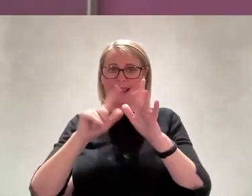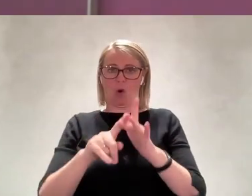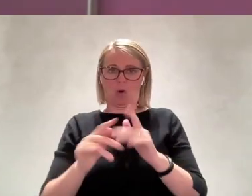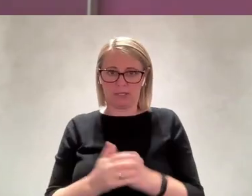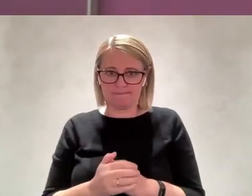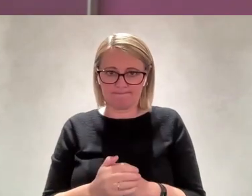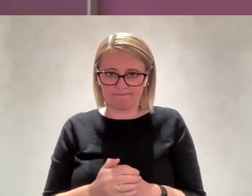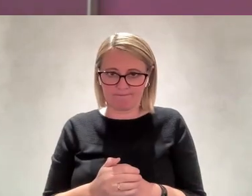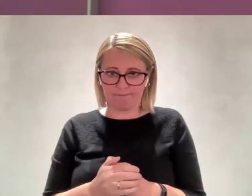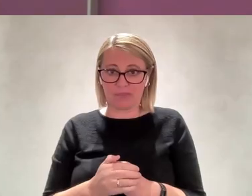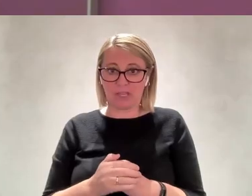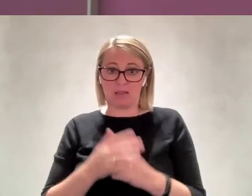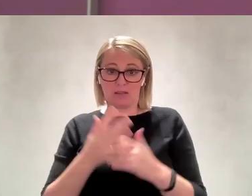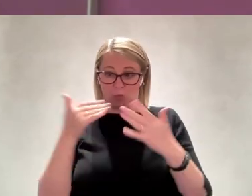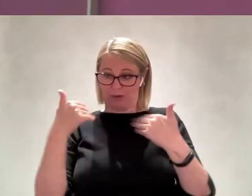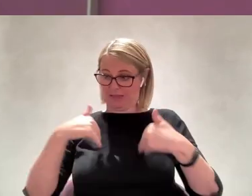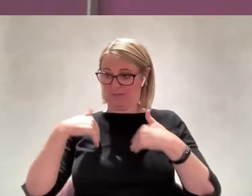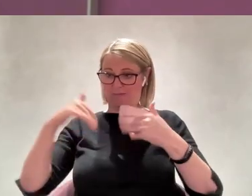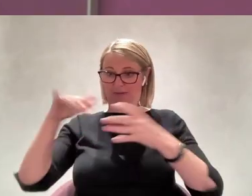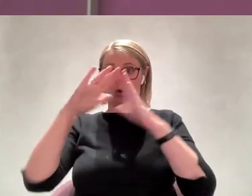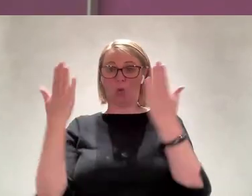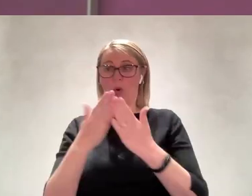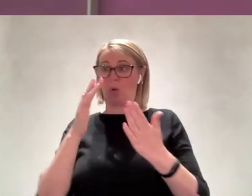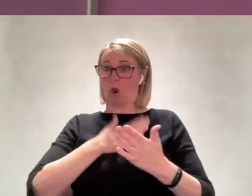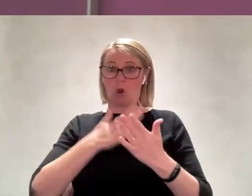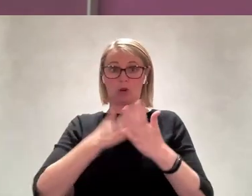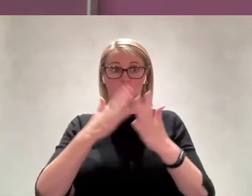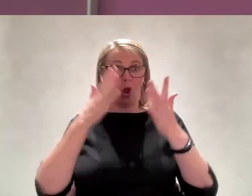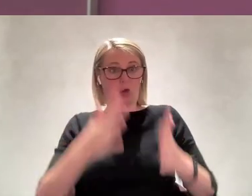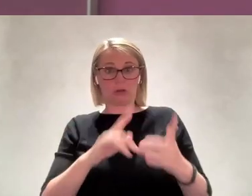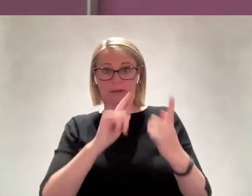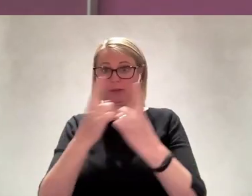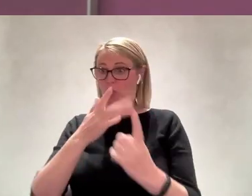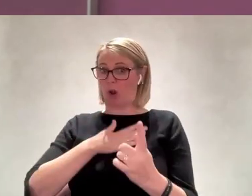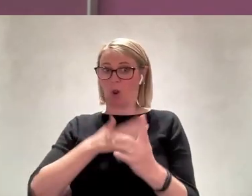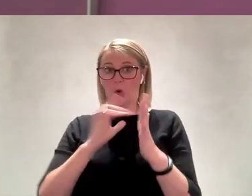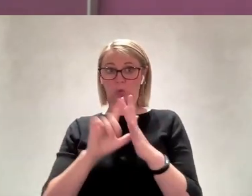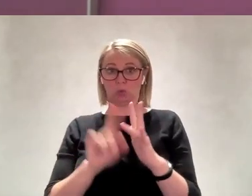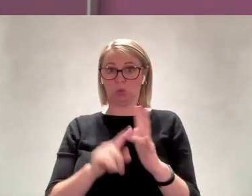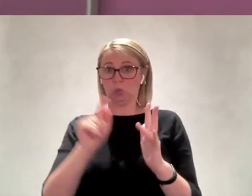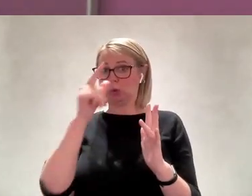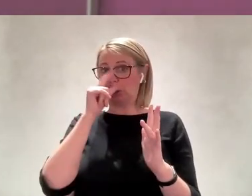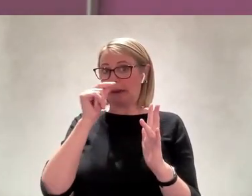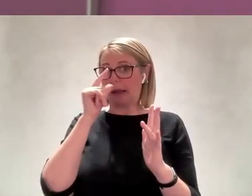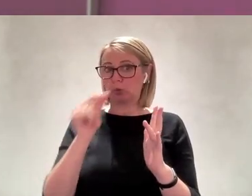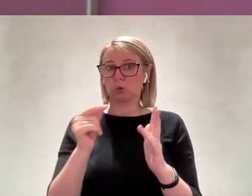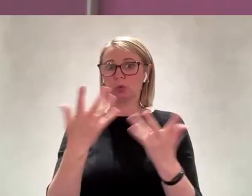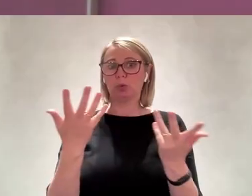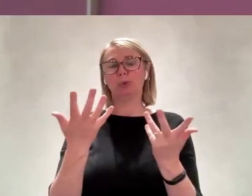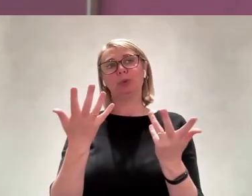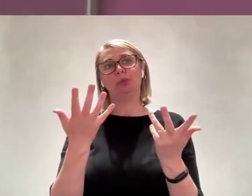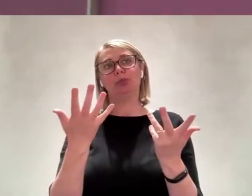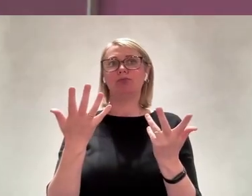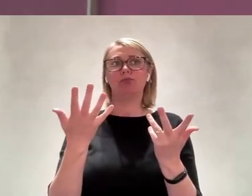We live in a world where perhaps there are lots of things that we would like to do to be able to...